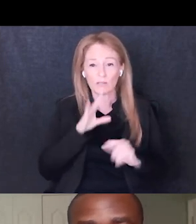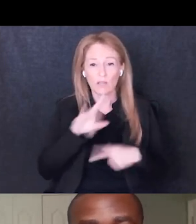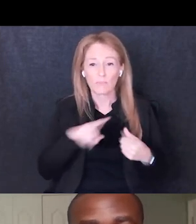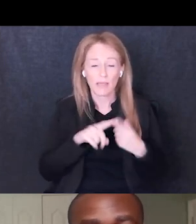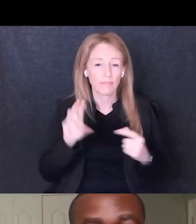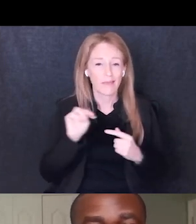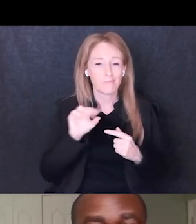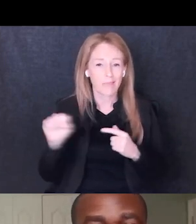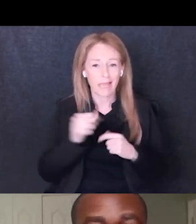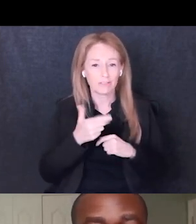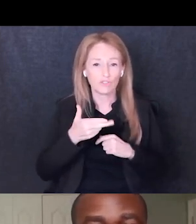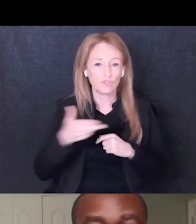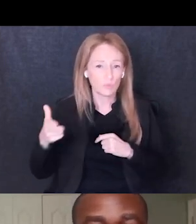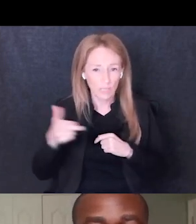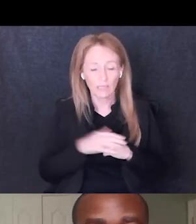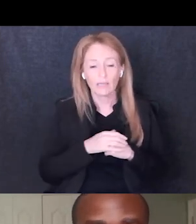I THINK WHAT IS IMPORTANT IS HOW YOU INCORPORATED THE